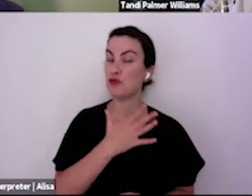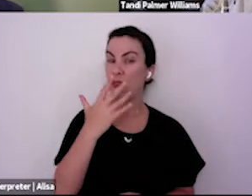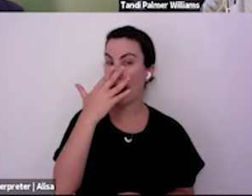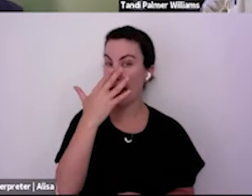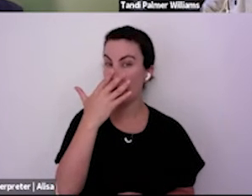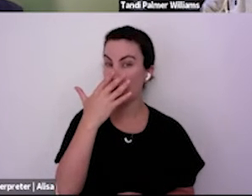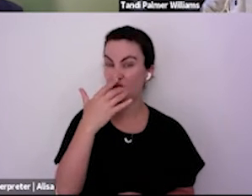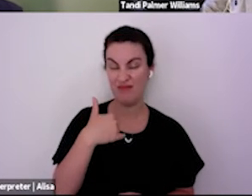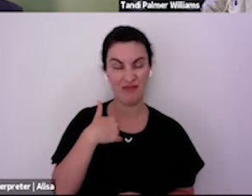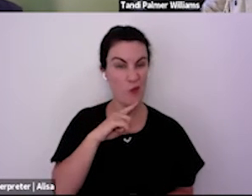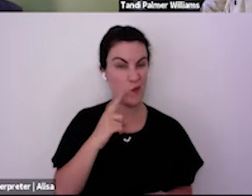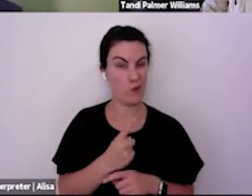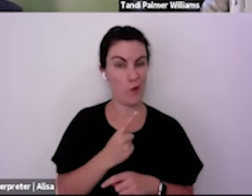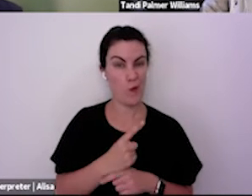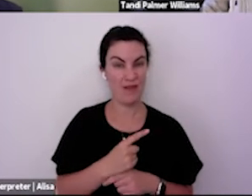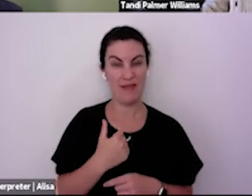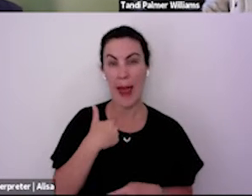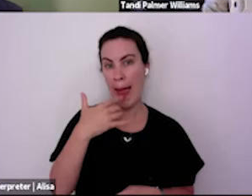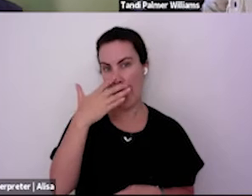all ages appear in all segments.